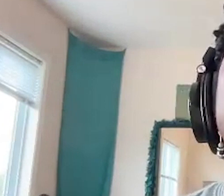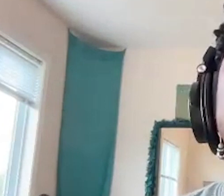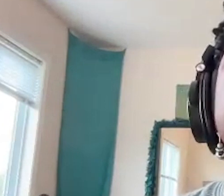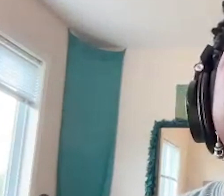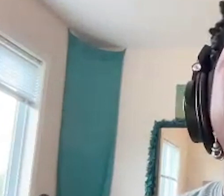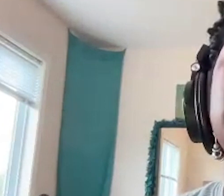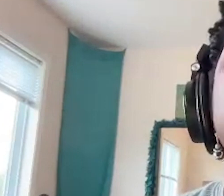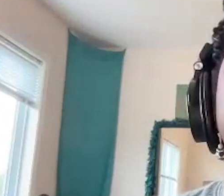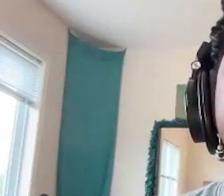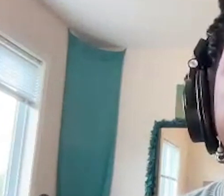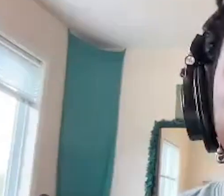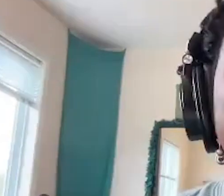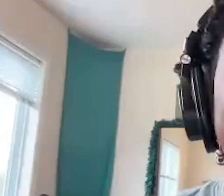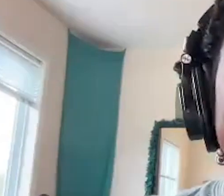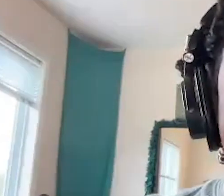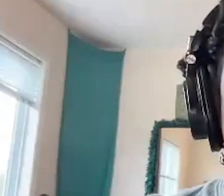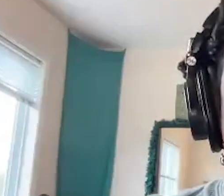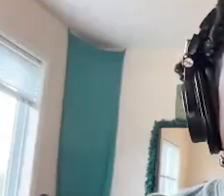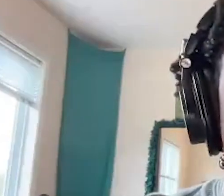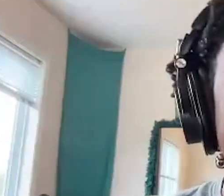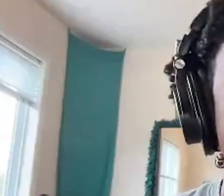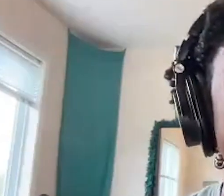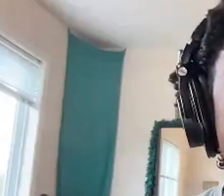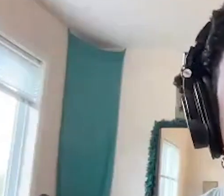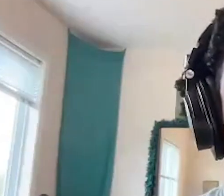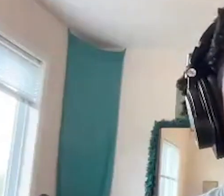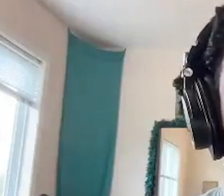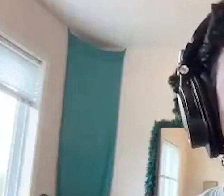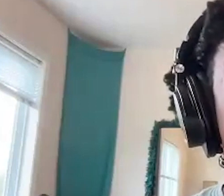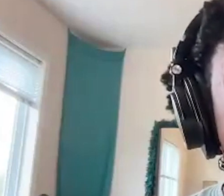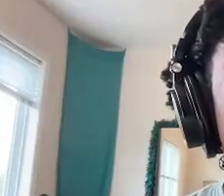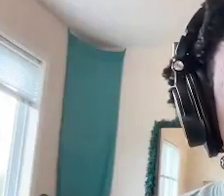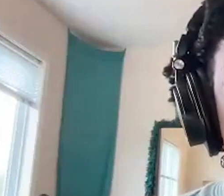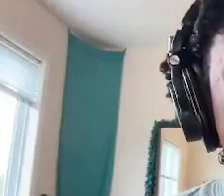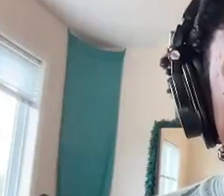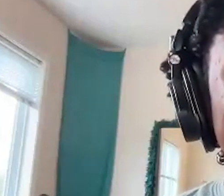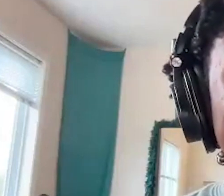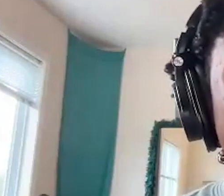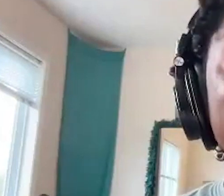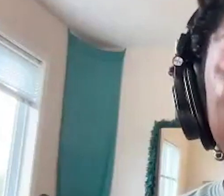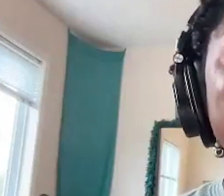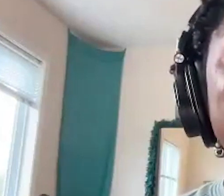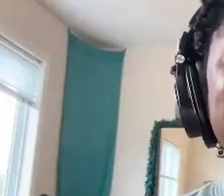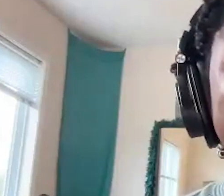literally, like: “I mean, I guess there is an acoustic bass on there, like, right?” Like, trying to figure out how on earth